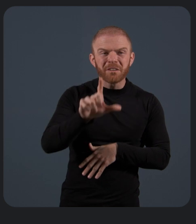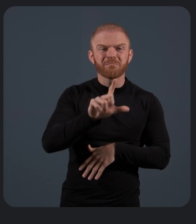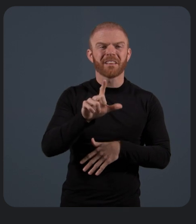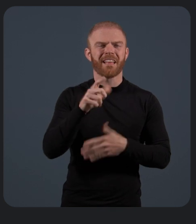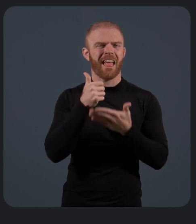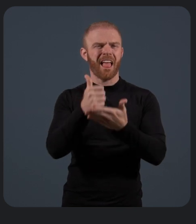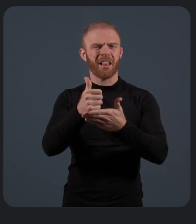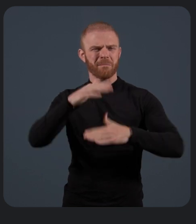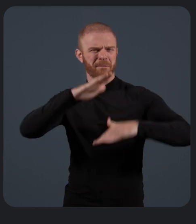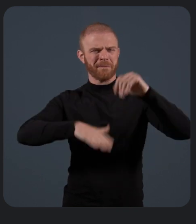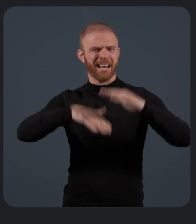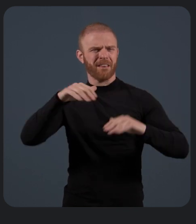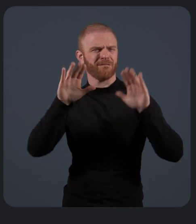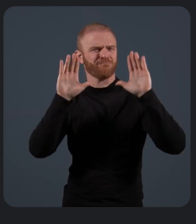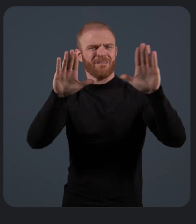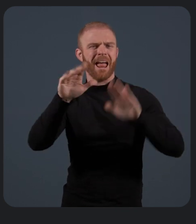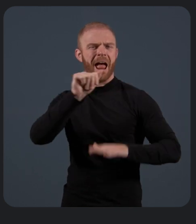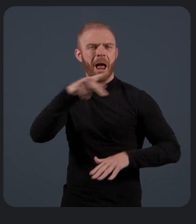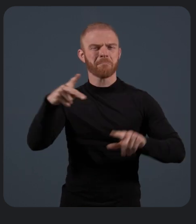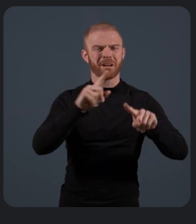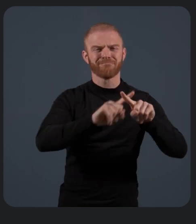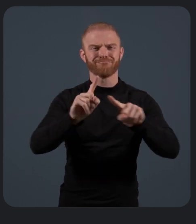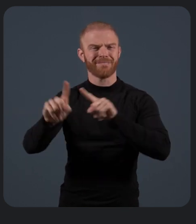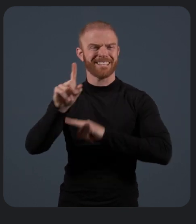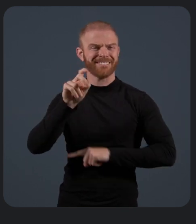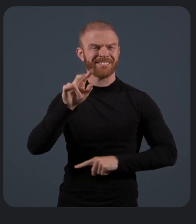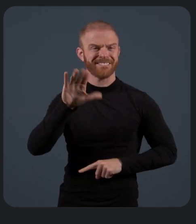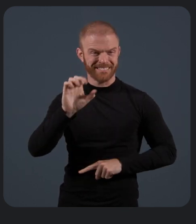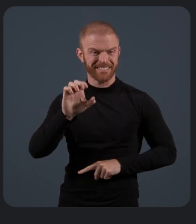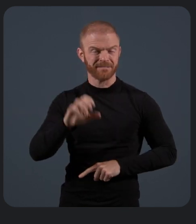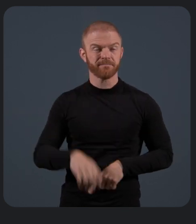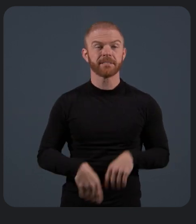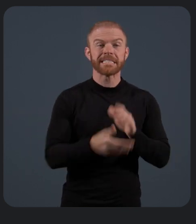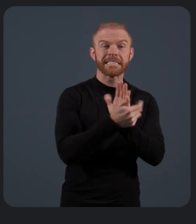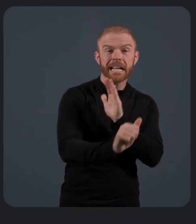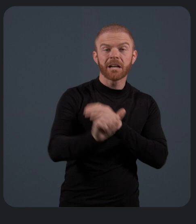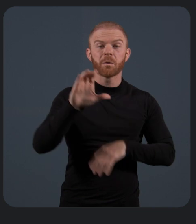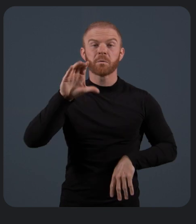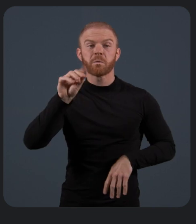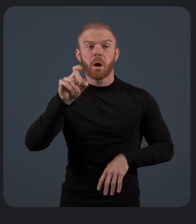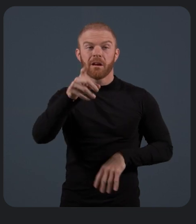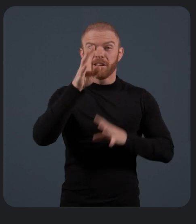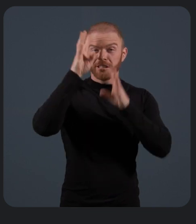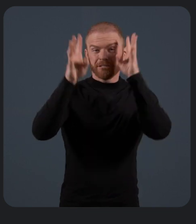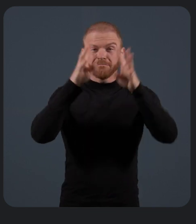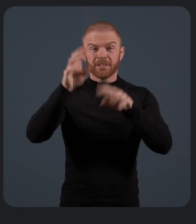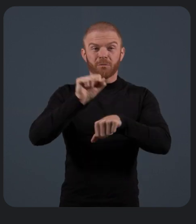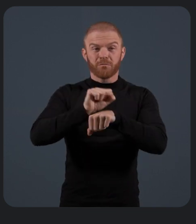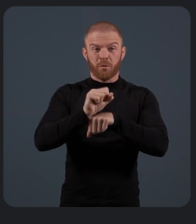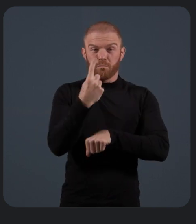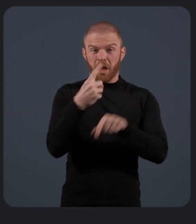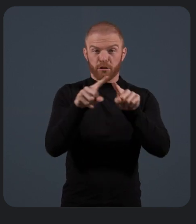great apps across devices. The skills and the code you create working with one screen, big or small,